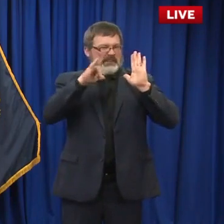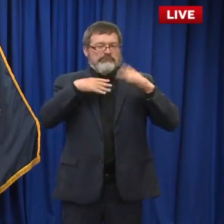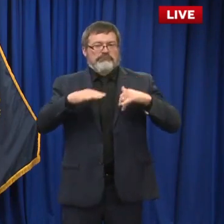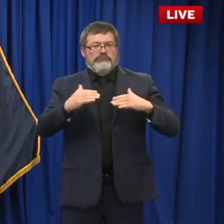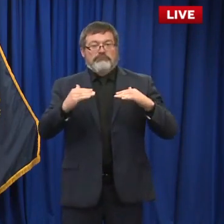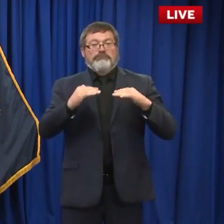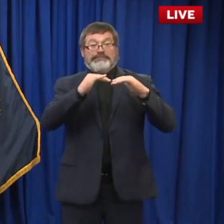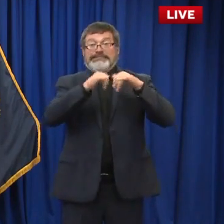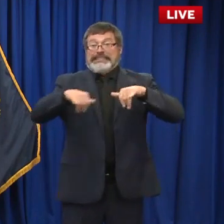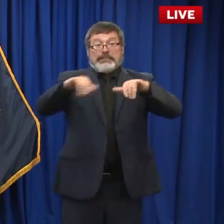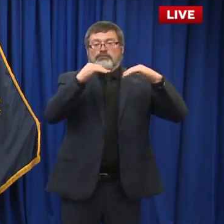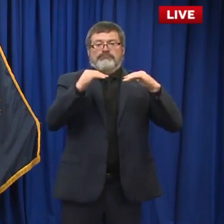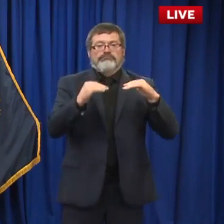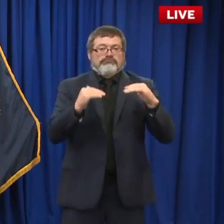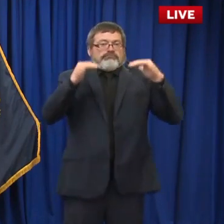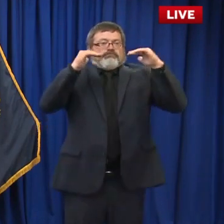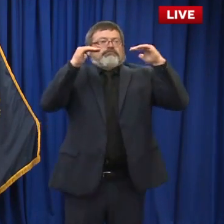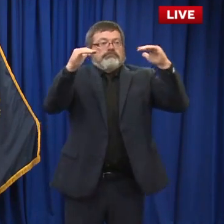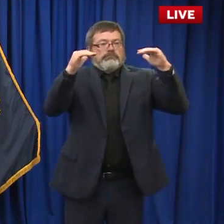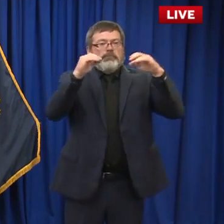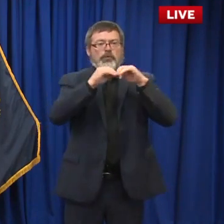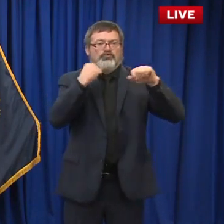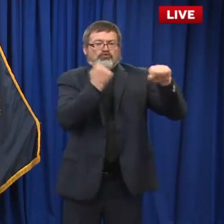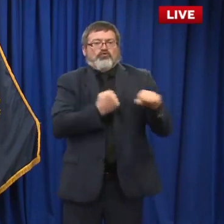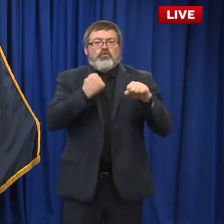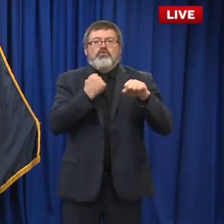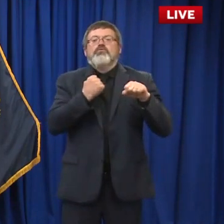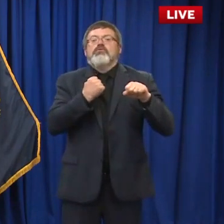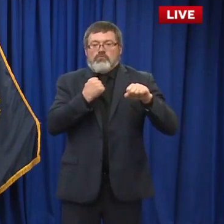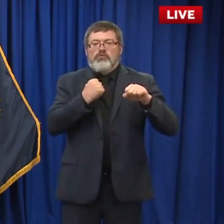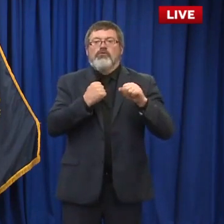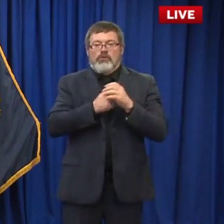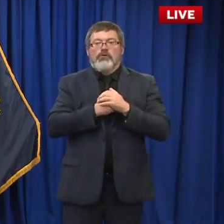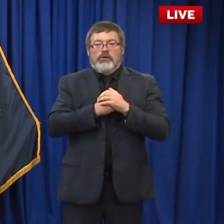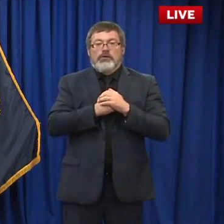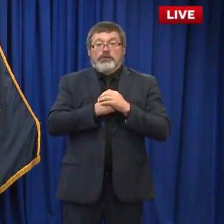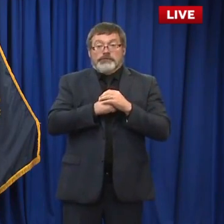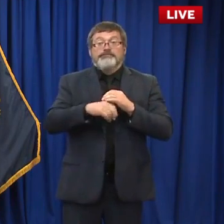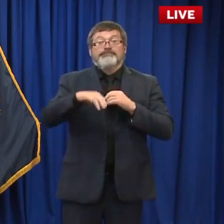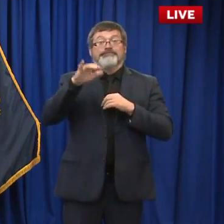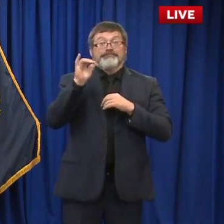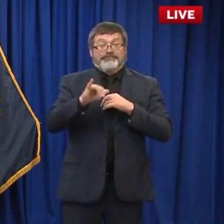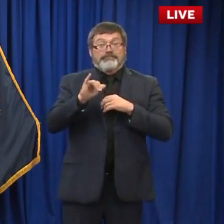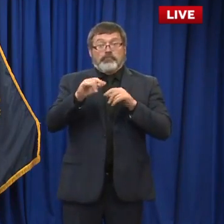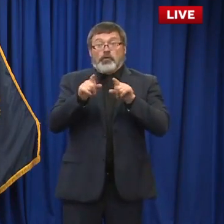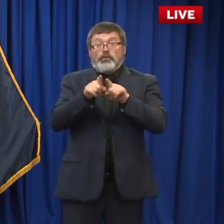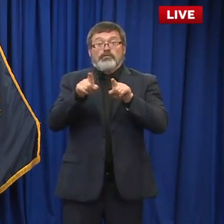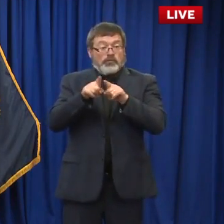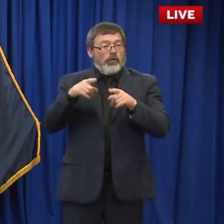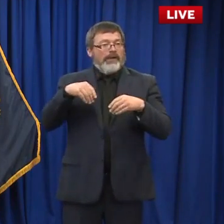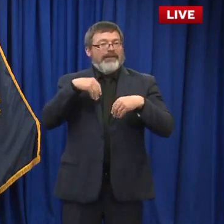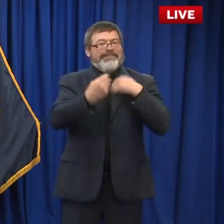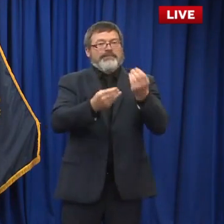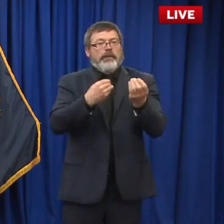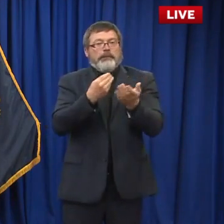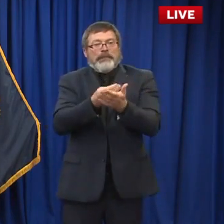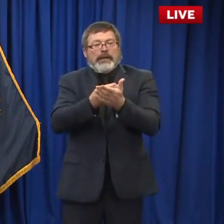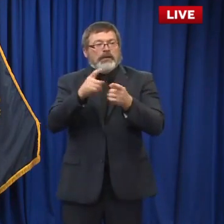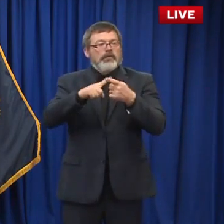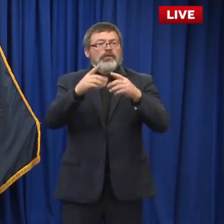REALLY STRENGTHENS THOSE STANDARDS, BUT ALSO ANOTHER VERY IMPORTANT PROVISION OF THE BILL, IT'S PROVIDING FINANCIAL SUPPORT TO MUNICIPALITIES ACROSS THE STATE, FOR THEIR WATER SYSTEMS